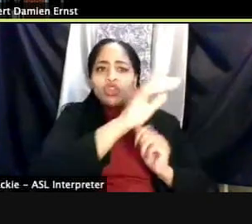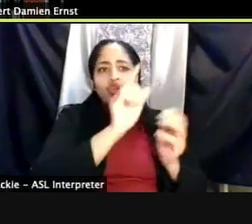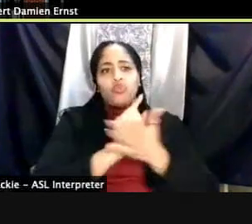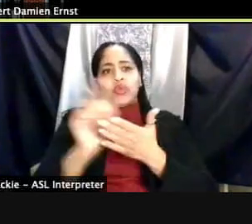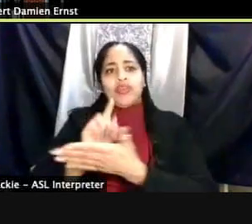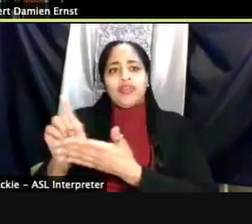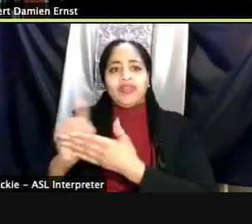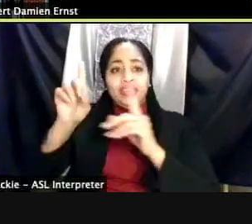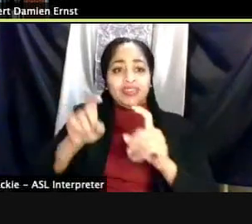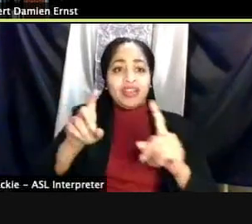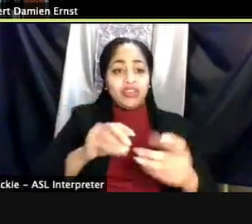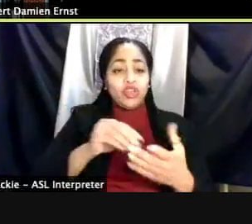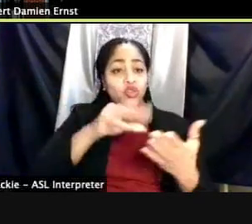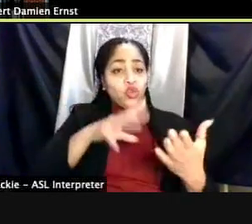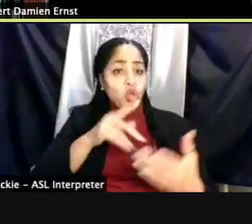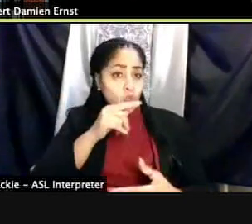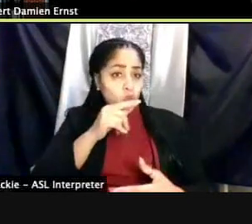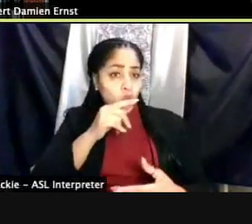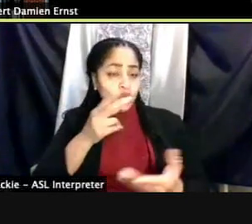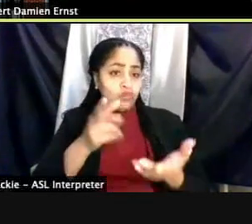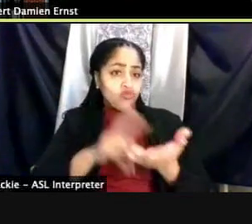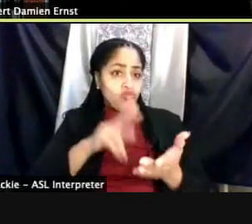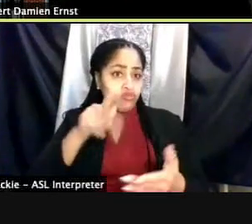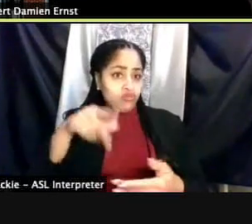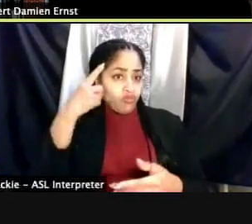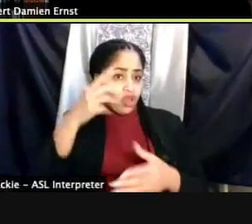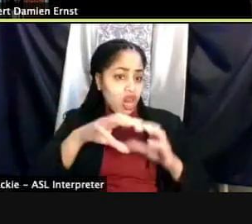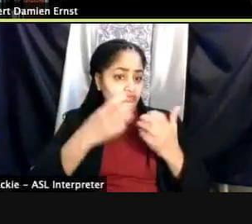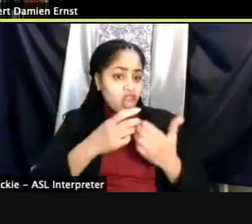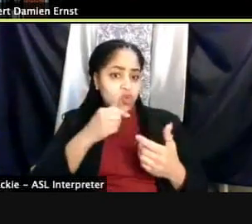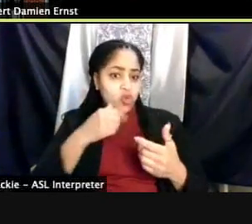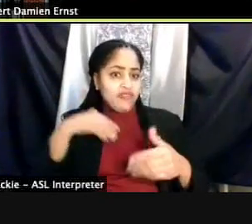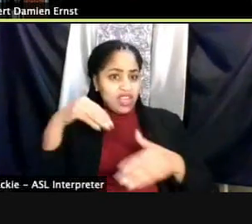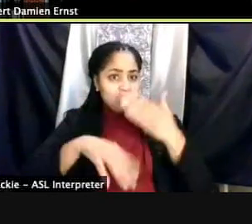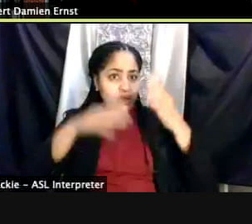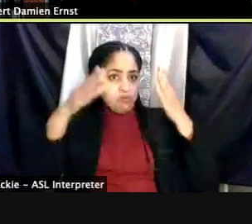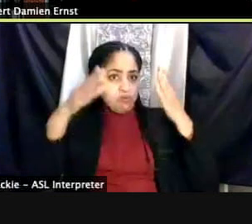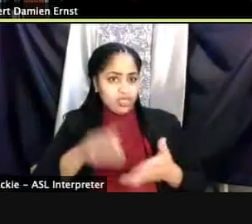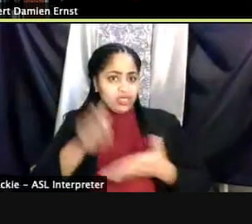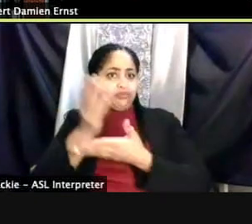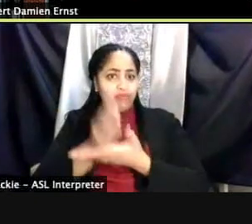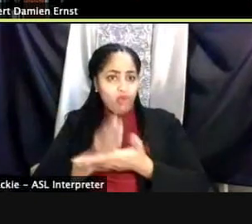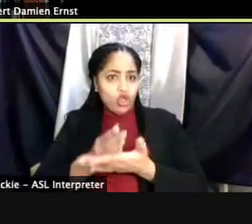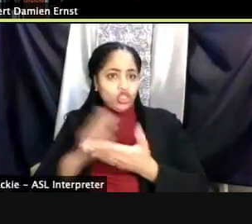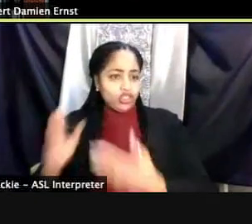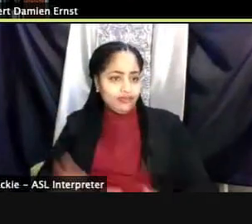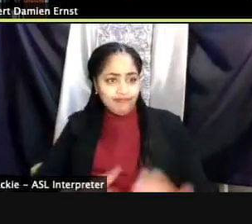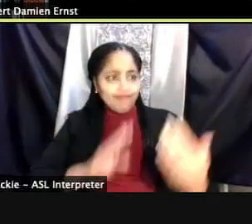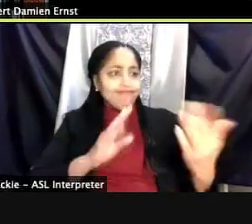For students who are enrolled in classes that have an in-person component. And we think that's a number